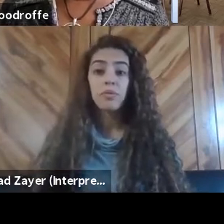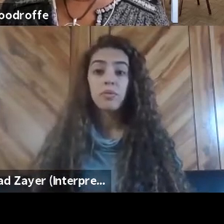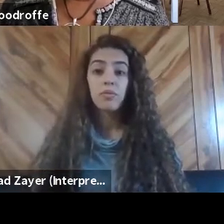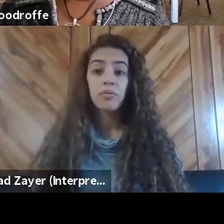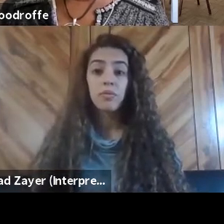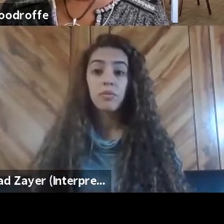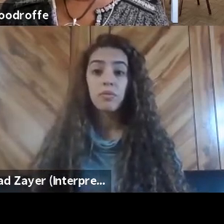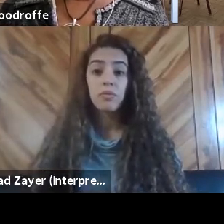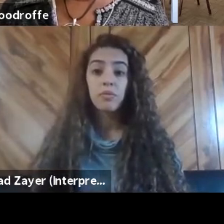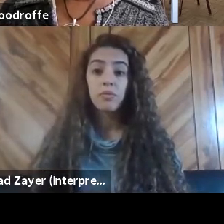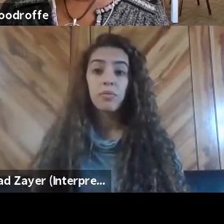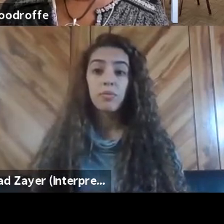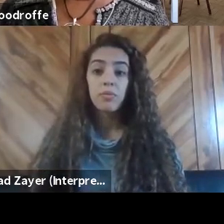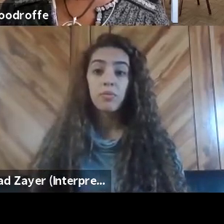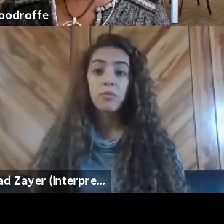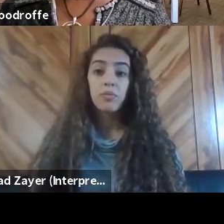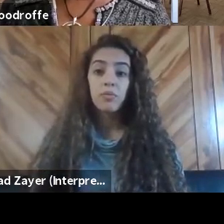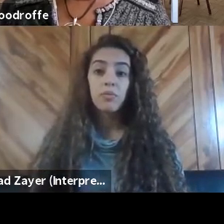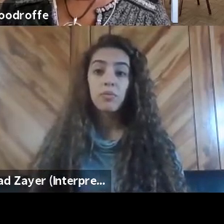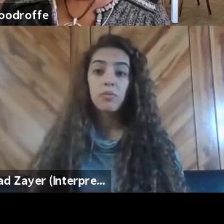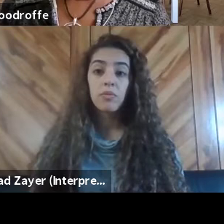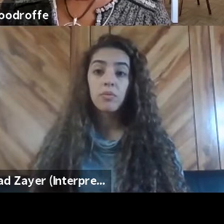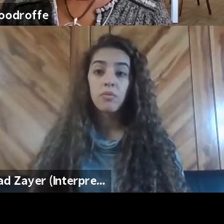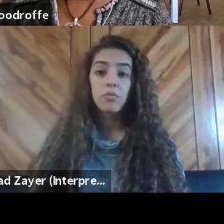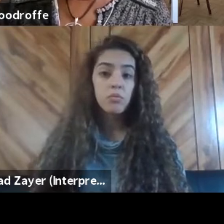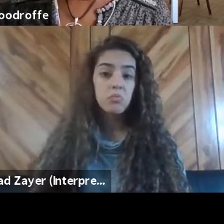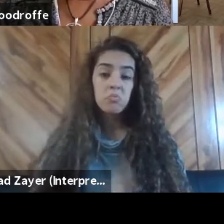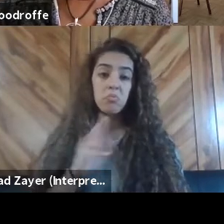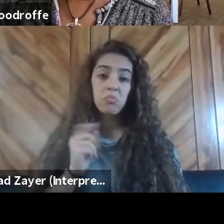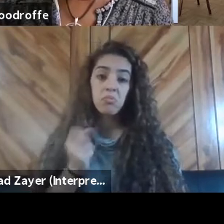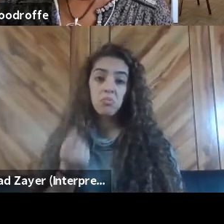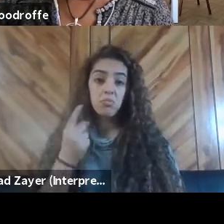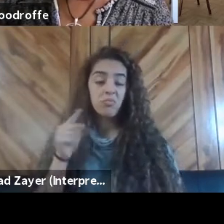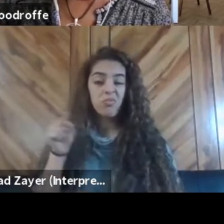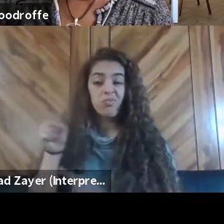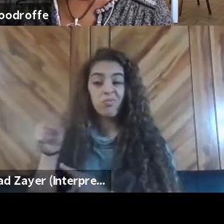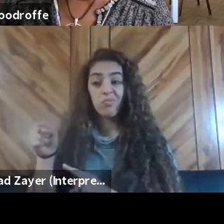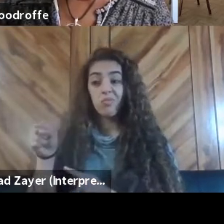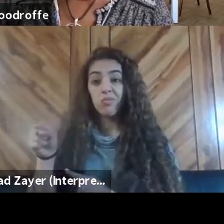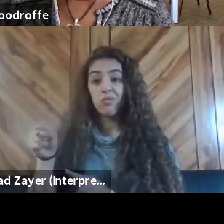thought, but he, you know, he just was squabbling people